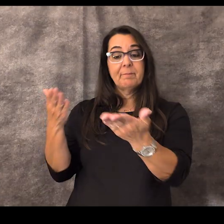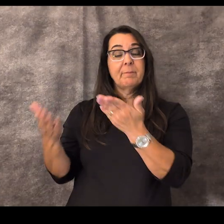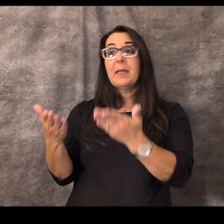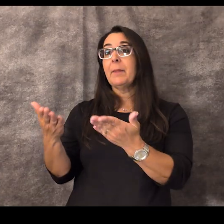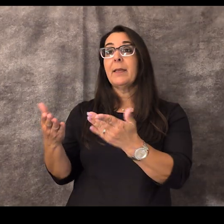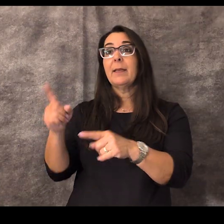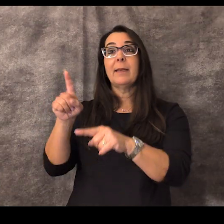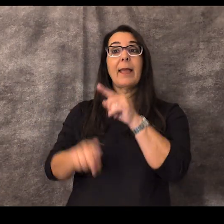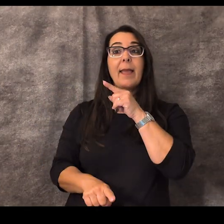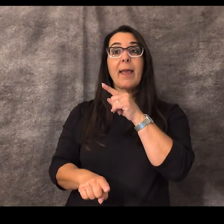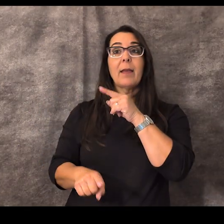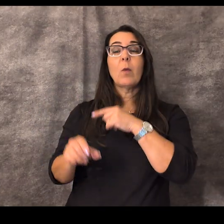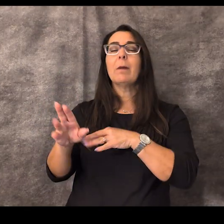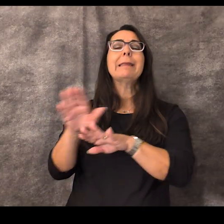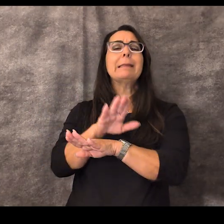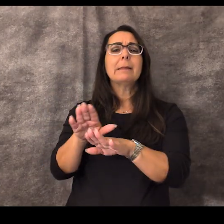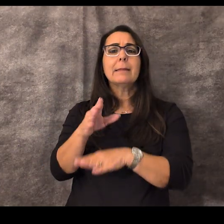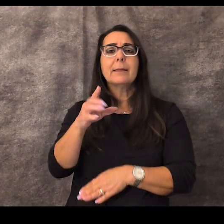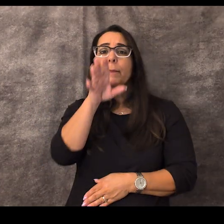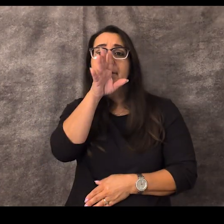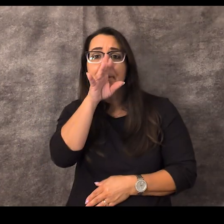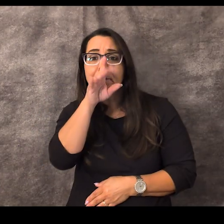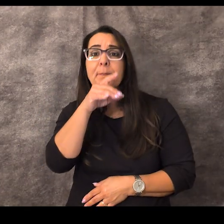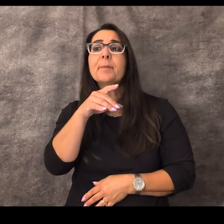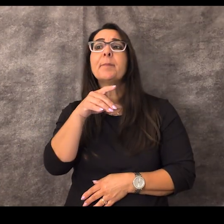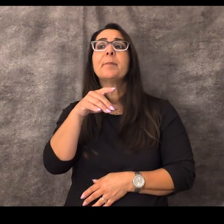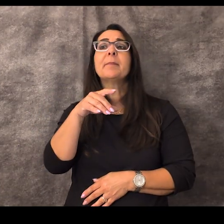saying anything, we have to have the patience to be able to observe.